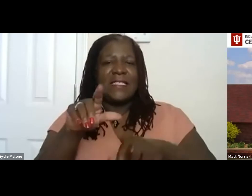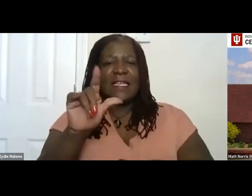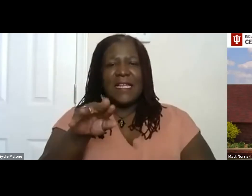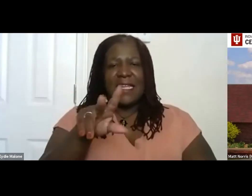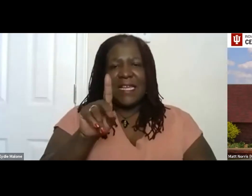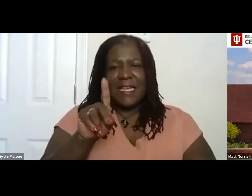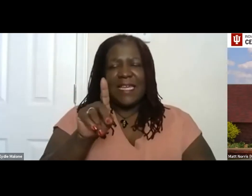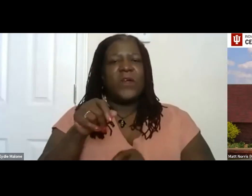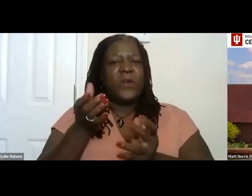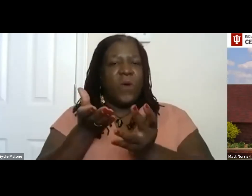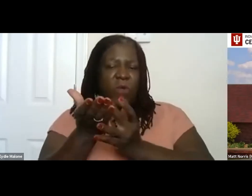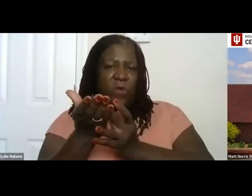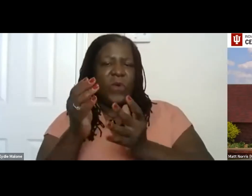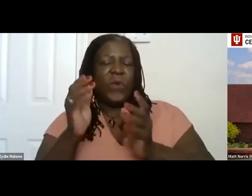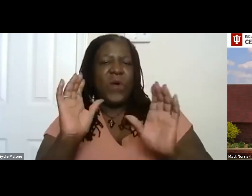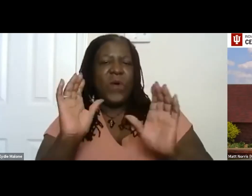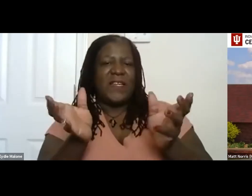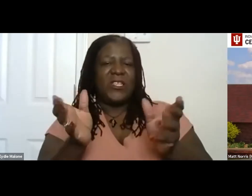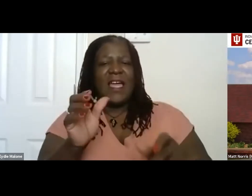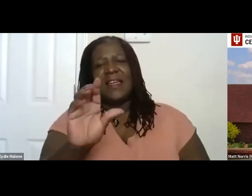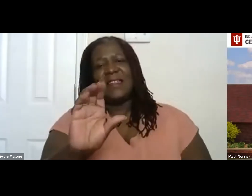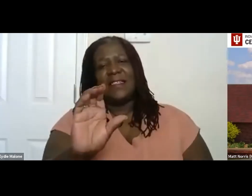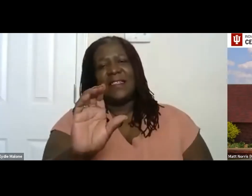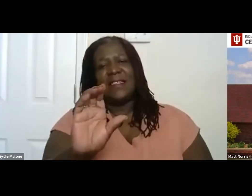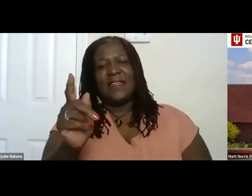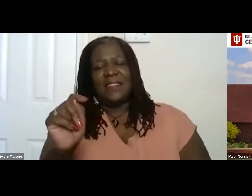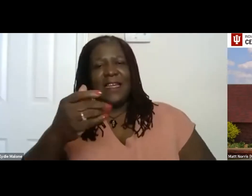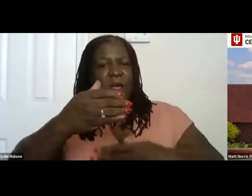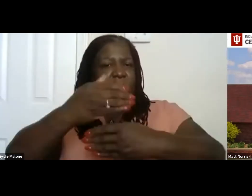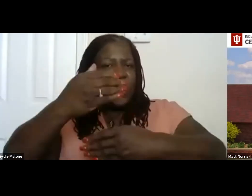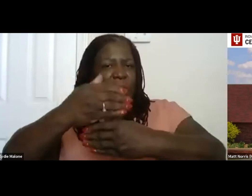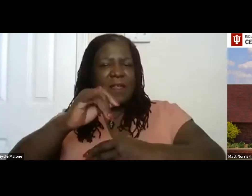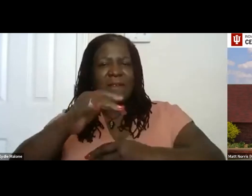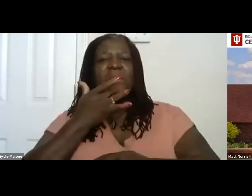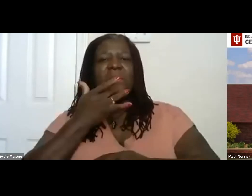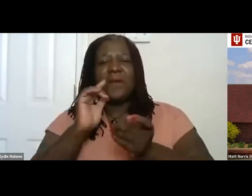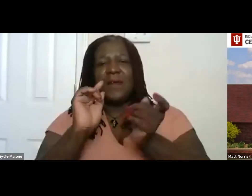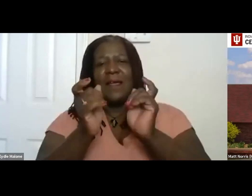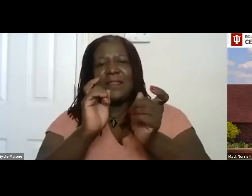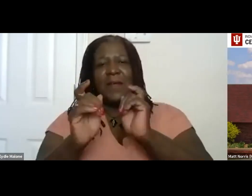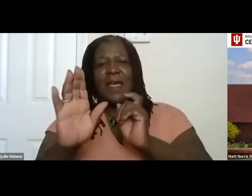You can click on that, if you would prefer to customize your captioning, you can do that